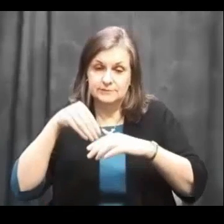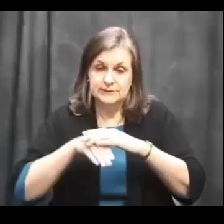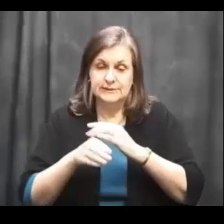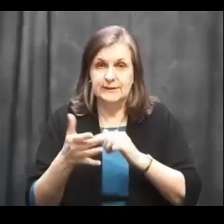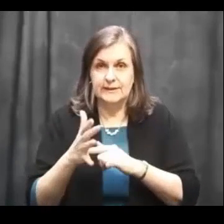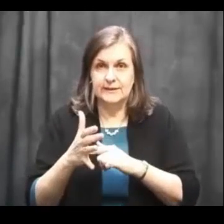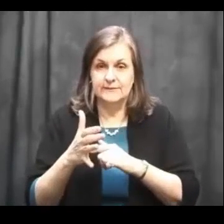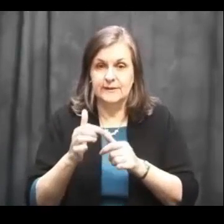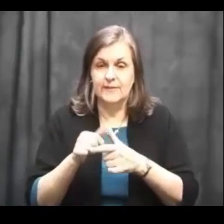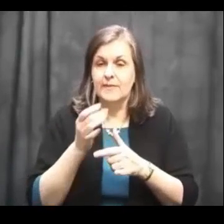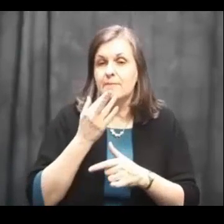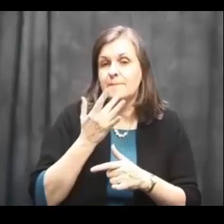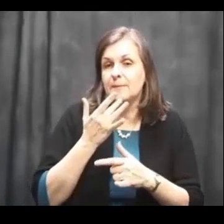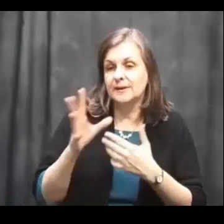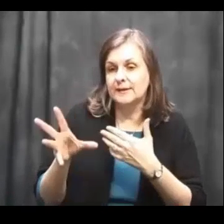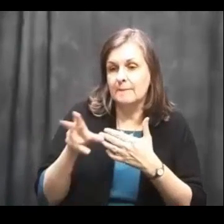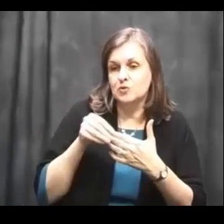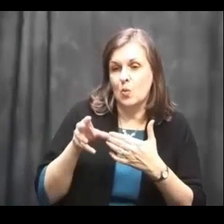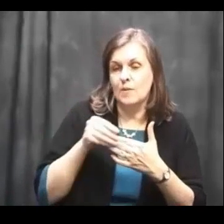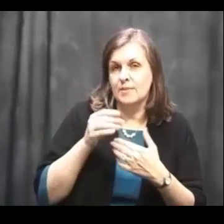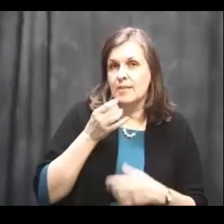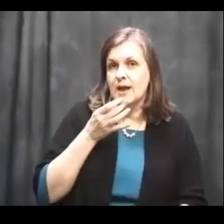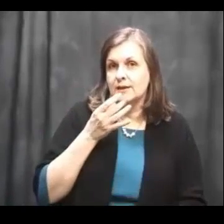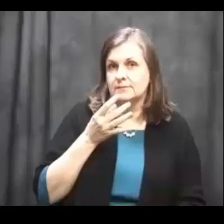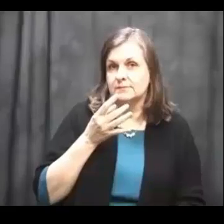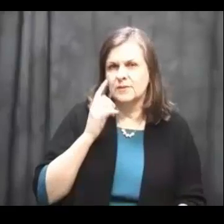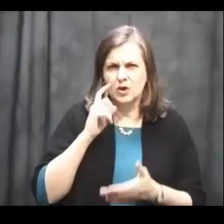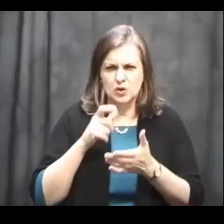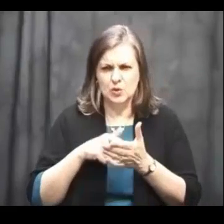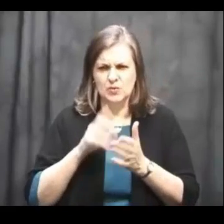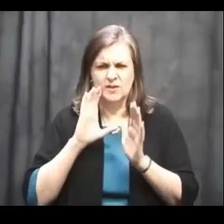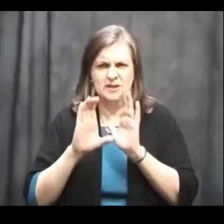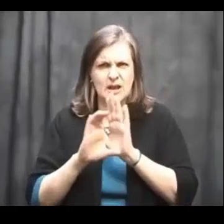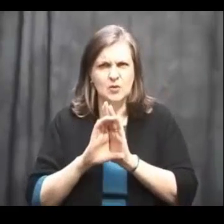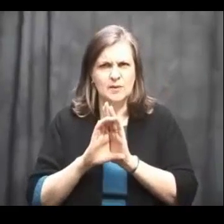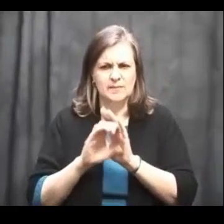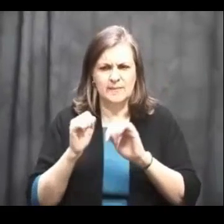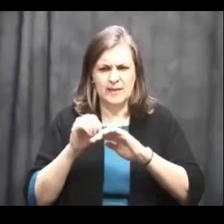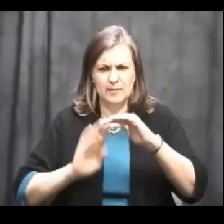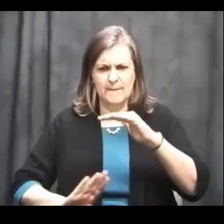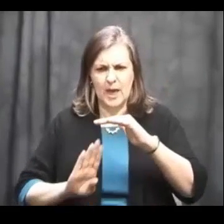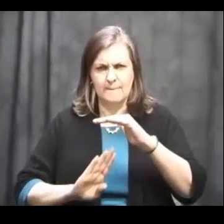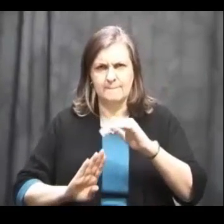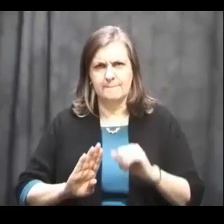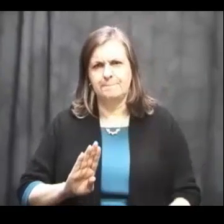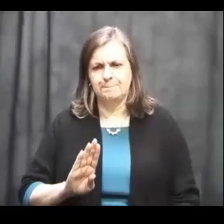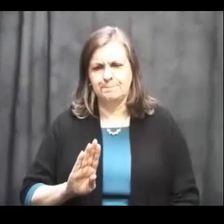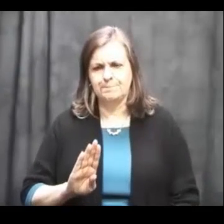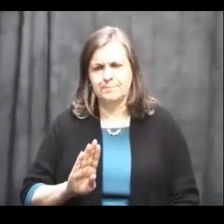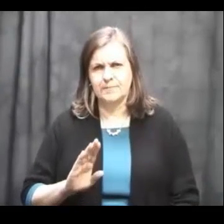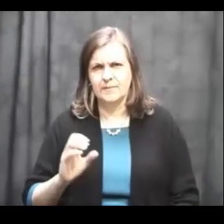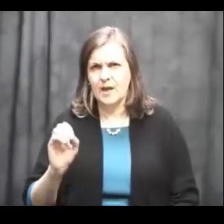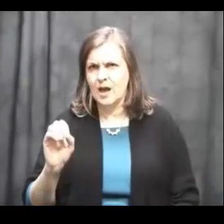and are absorbed by the photosynthetic pigments now you see at the bottom of our diagram